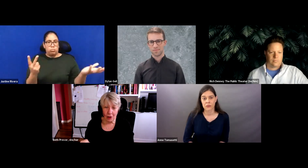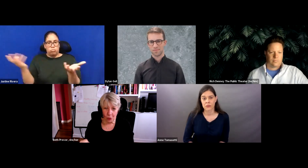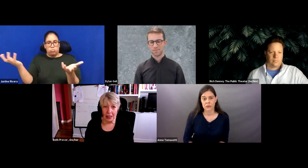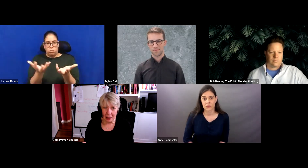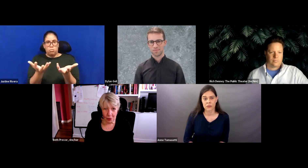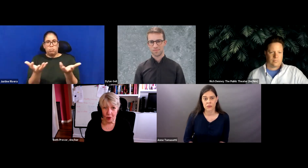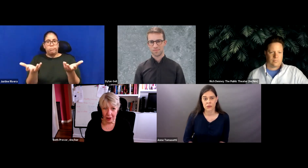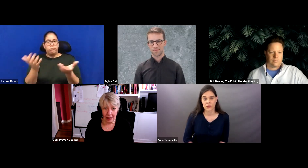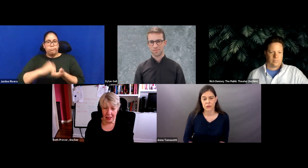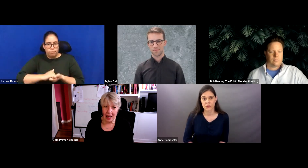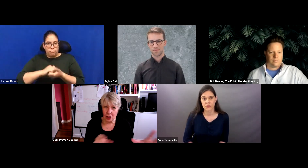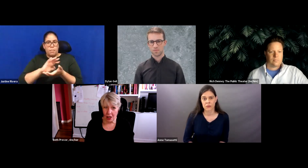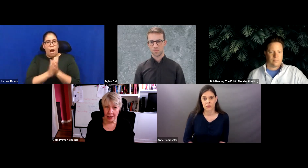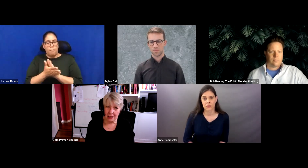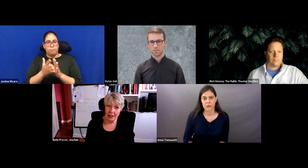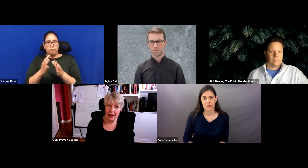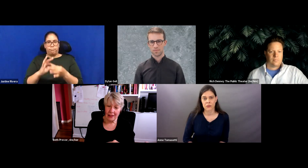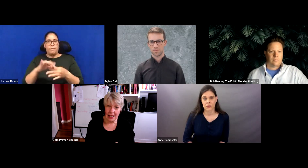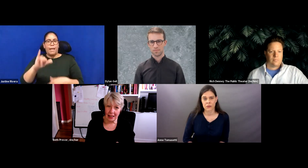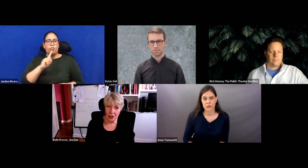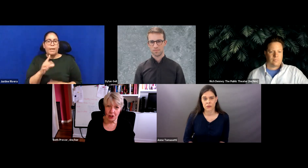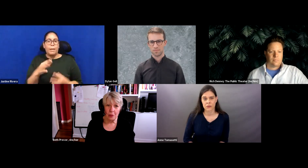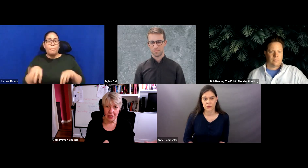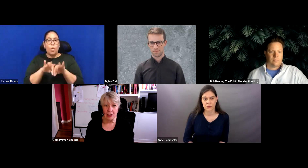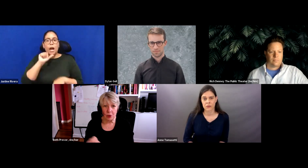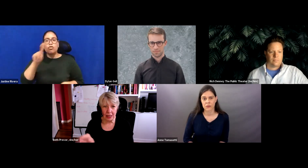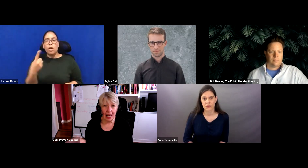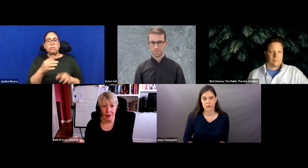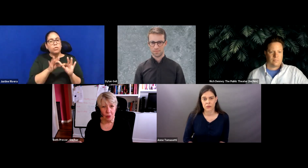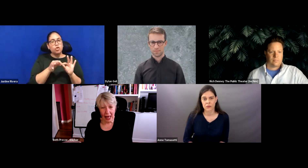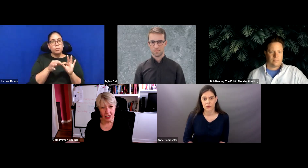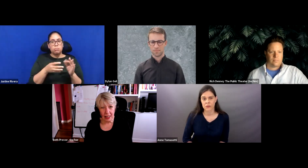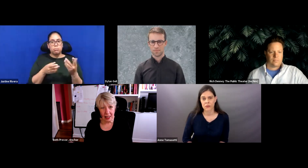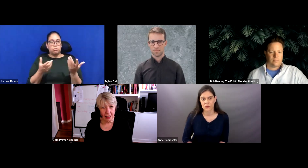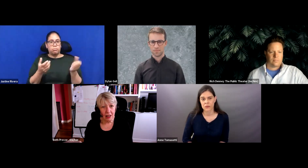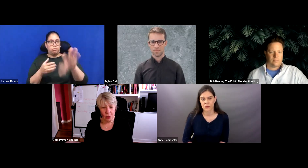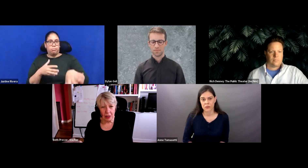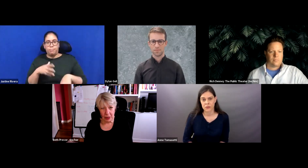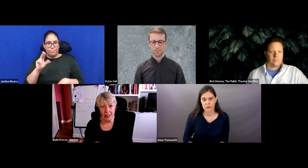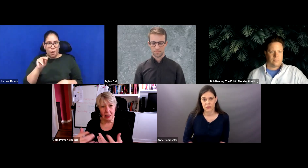that are really important. It's not just the sign language interpreters, it's really how you match it then with the piece